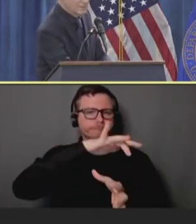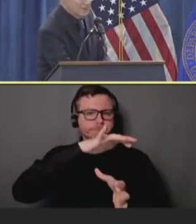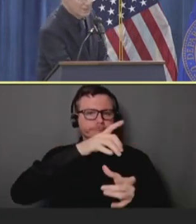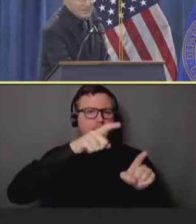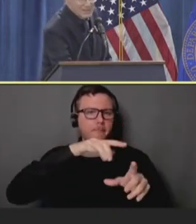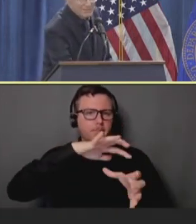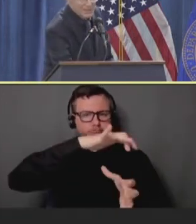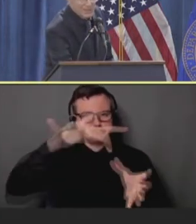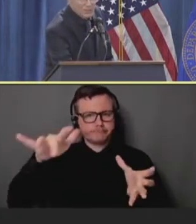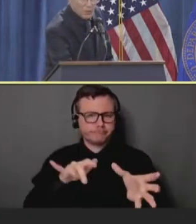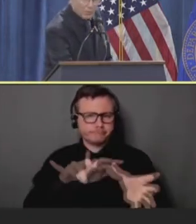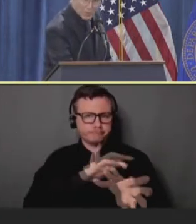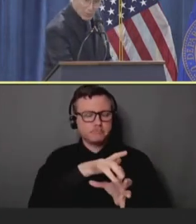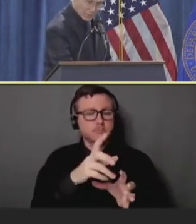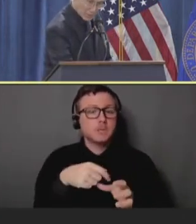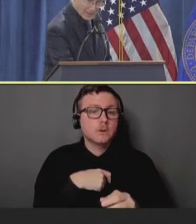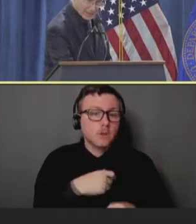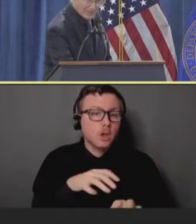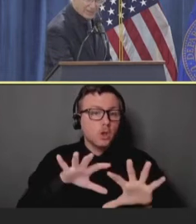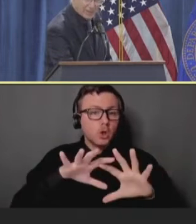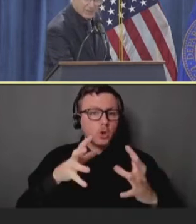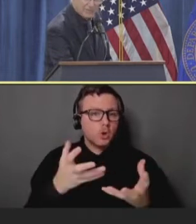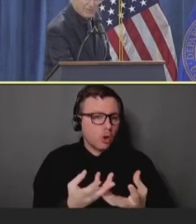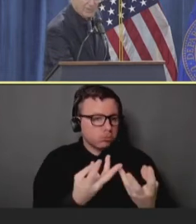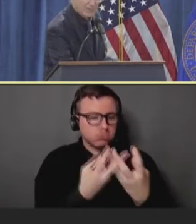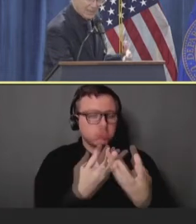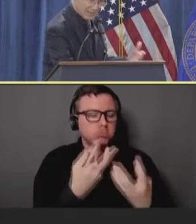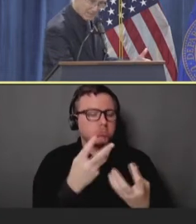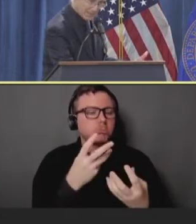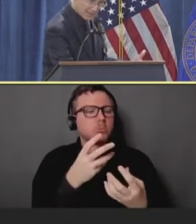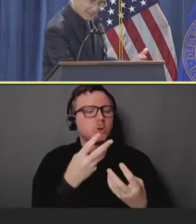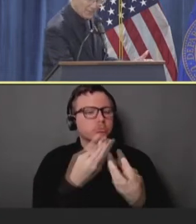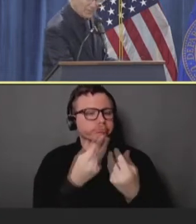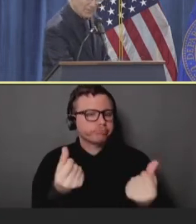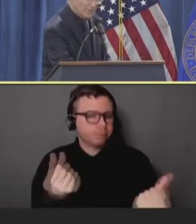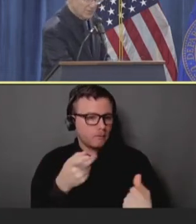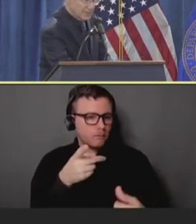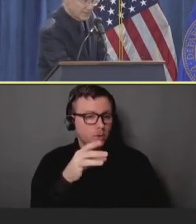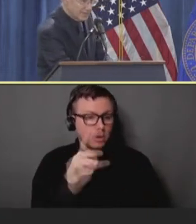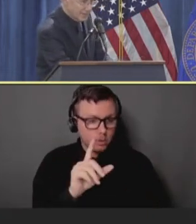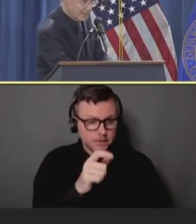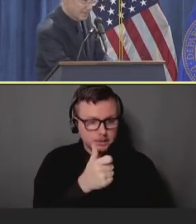By the time the Global Polio Eradication Initiative was set up and this effort was undertaken